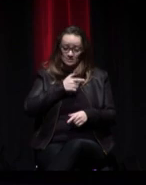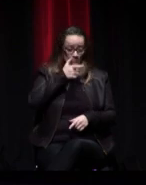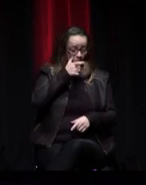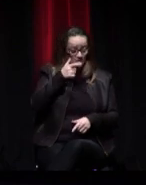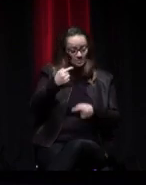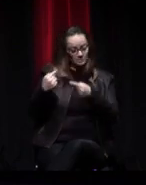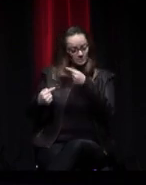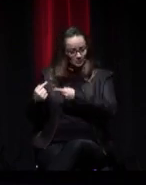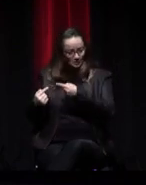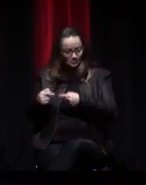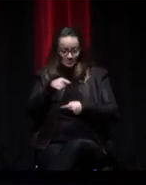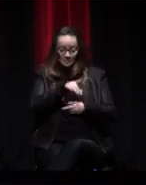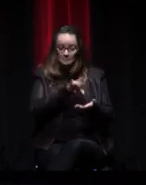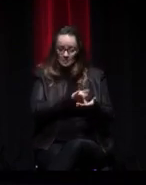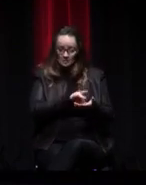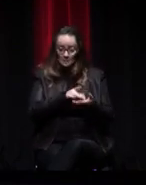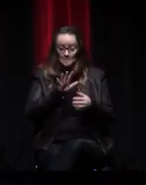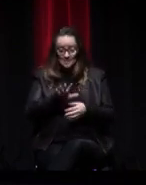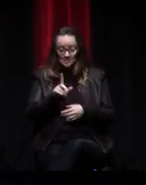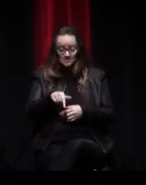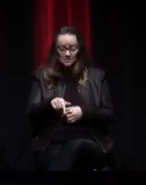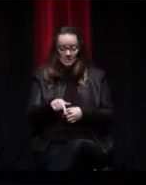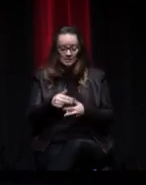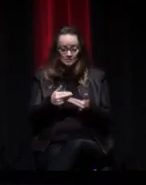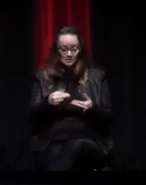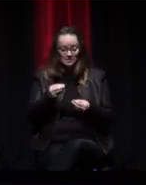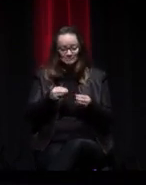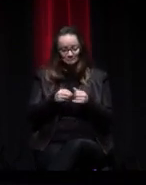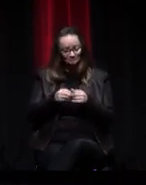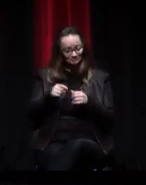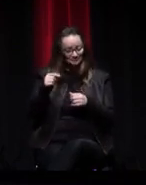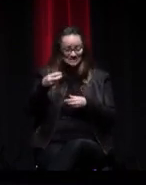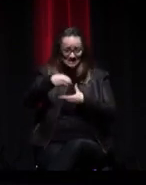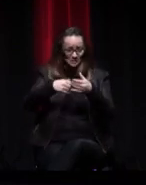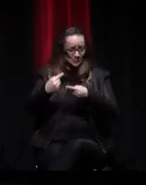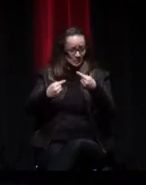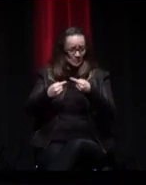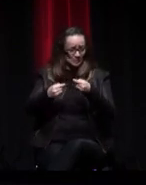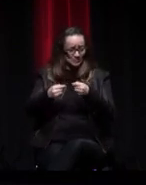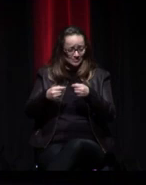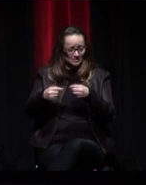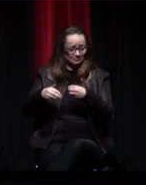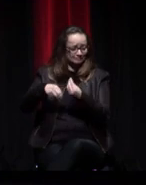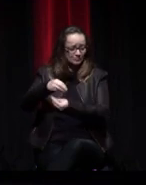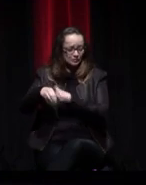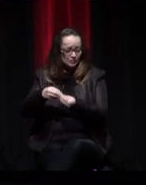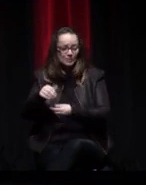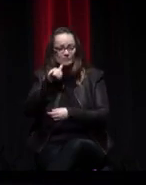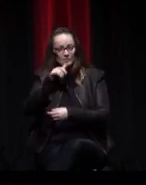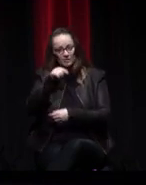but they're functions that flow into politics. Among these functions, she speaks of the historian,